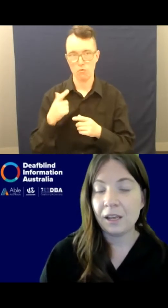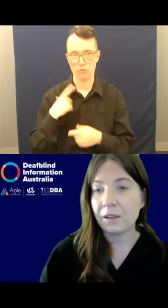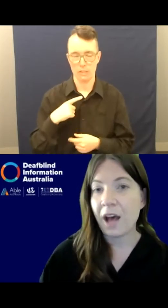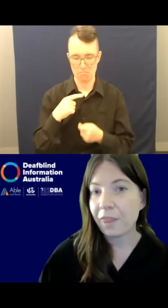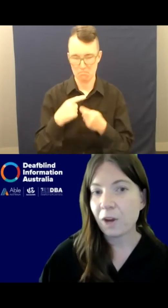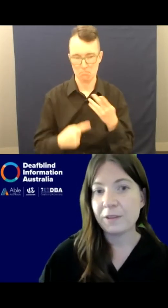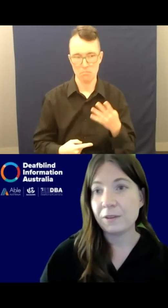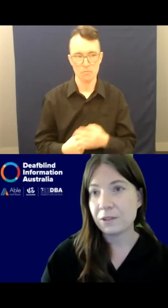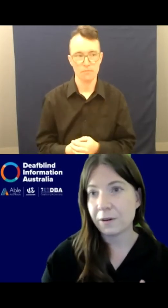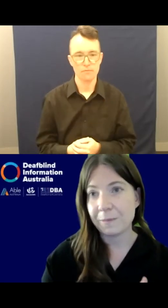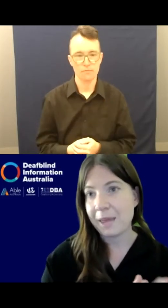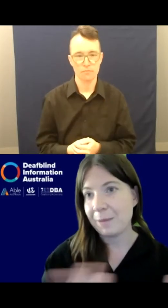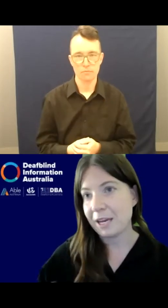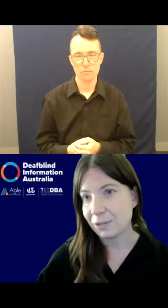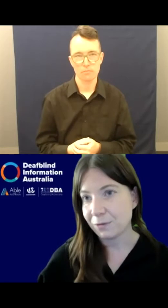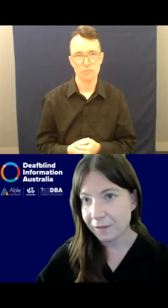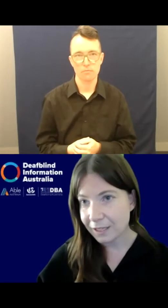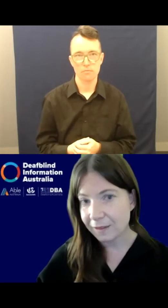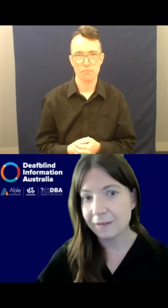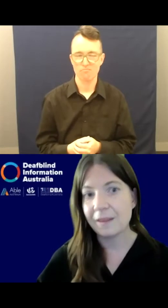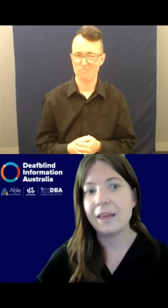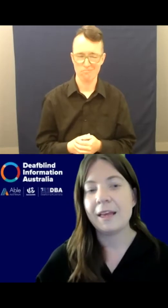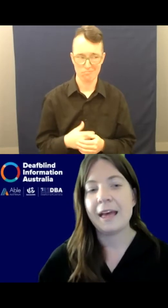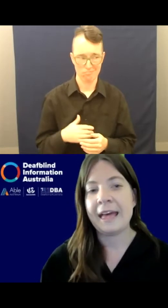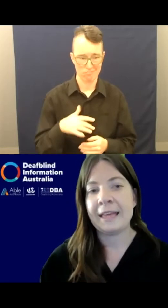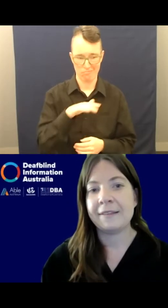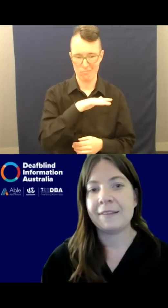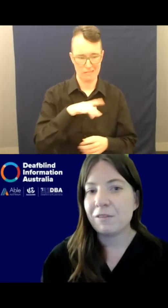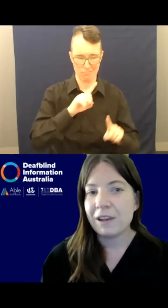Art therapy is used across many, many different sectors and some of the reasons